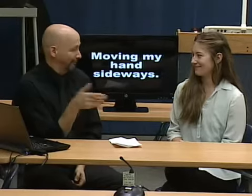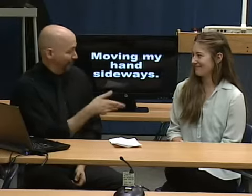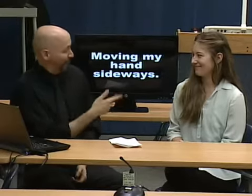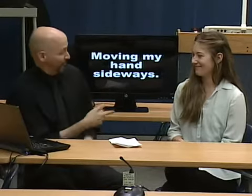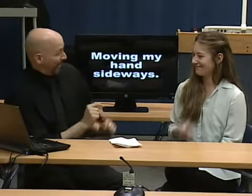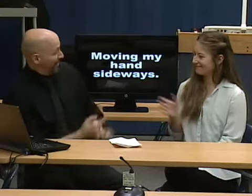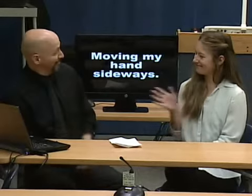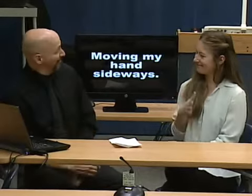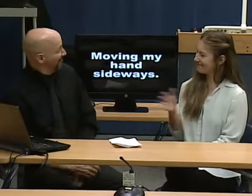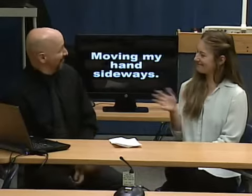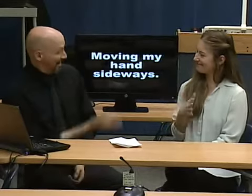You do it.